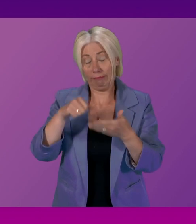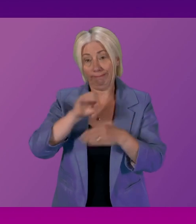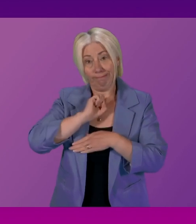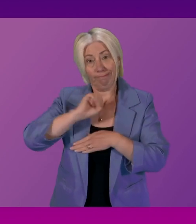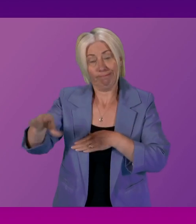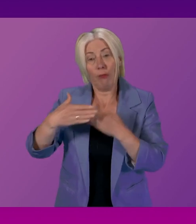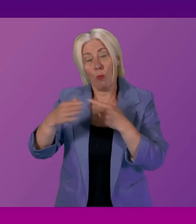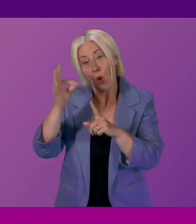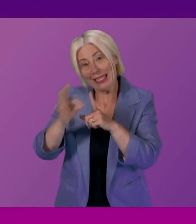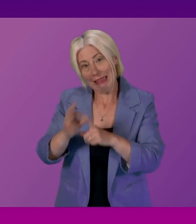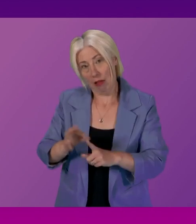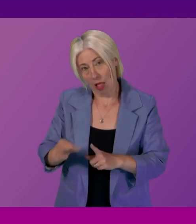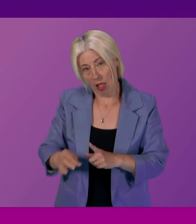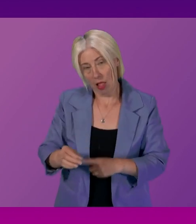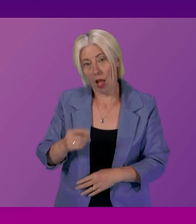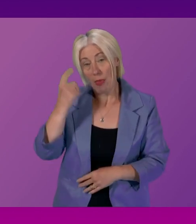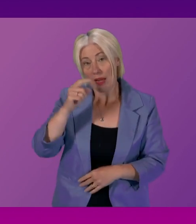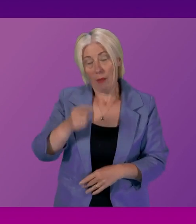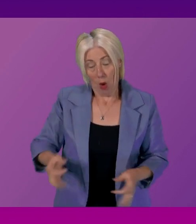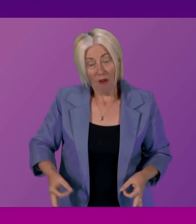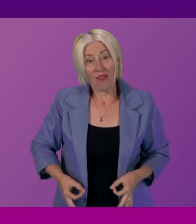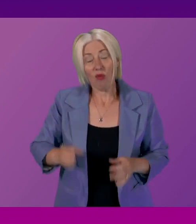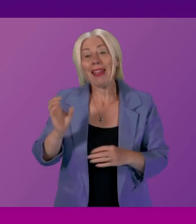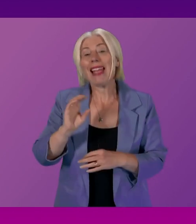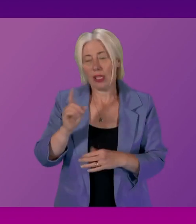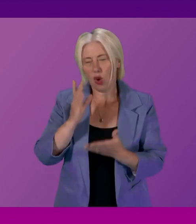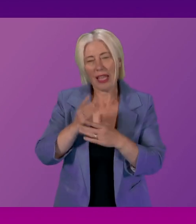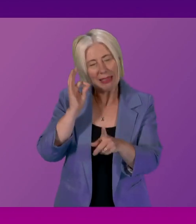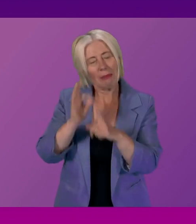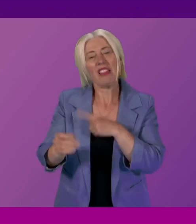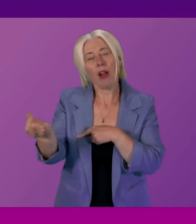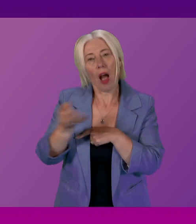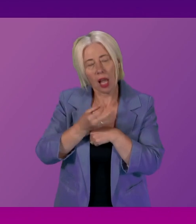We are taking the specific issue of ovarian cancer with the utmost seriousness.